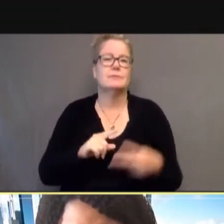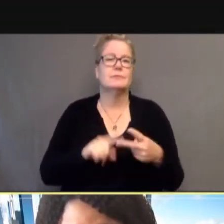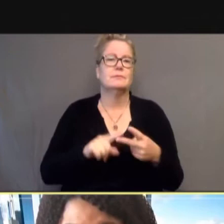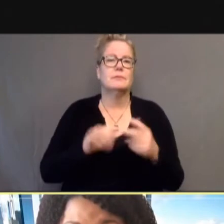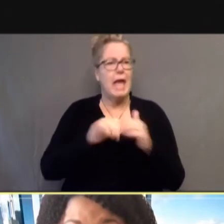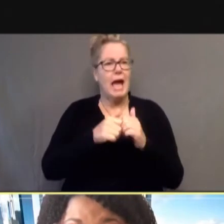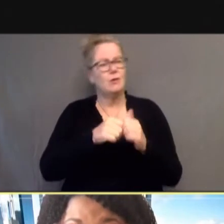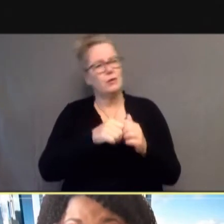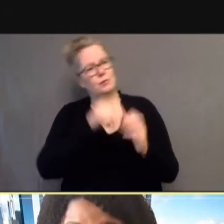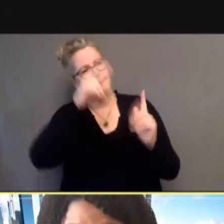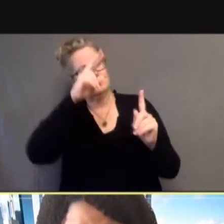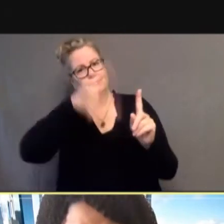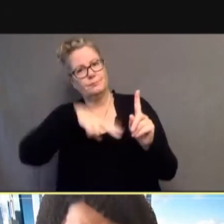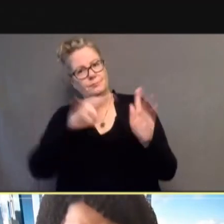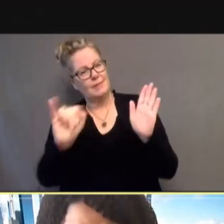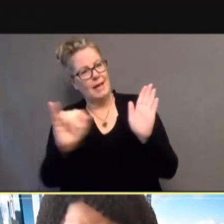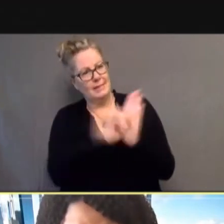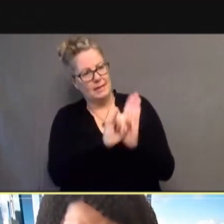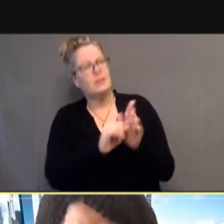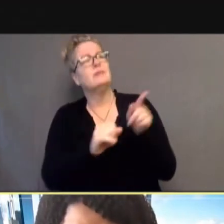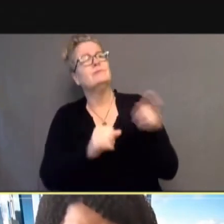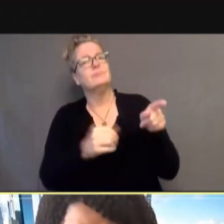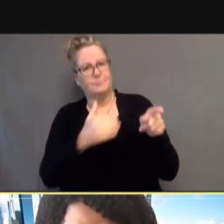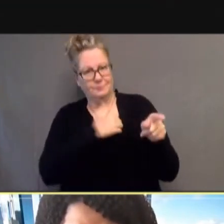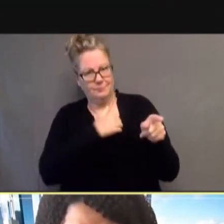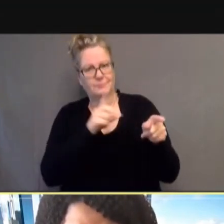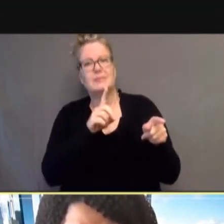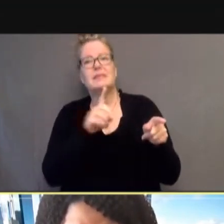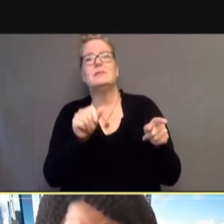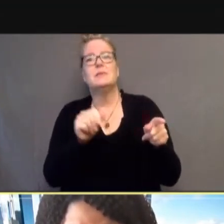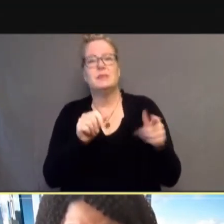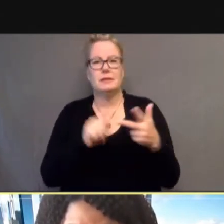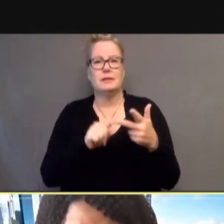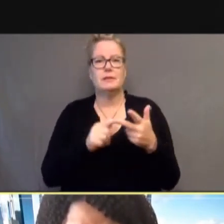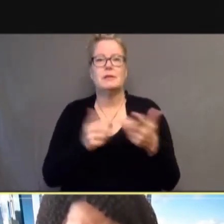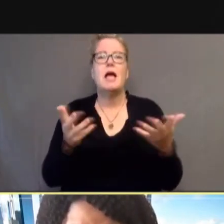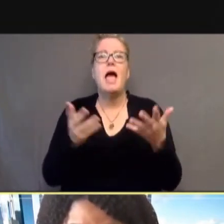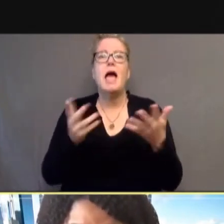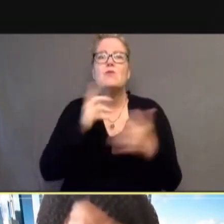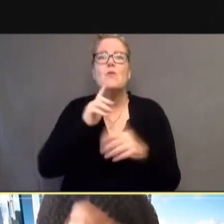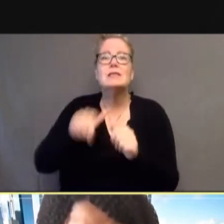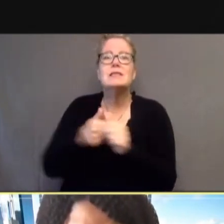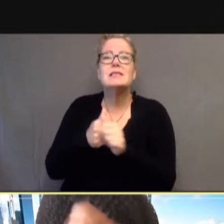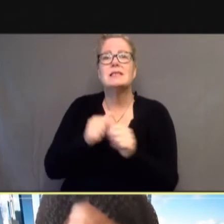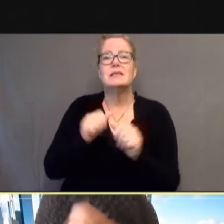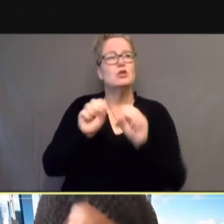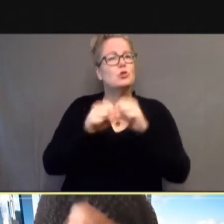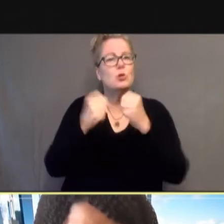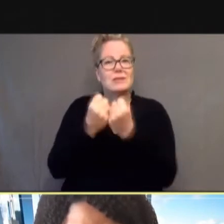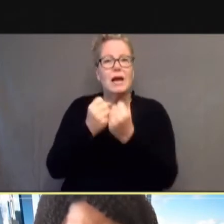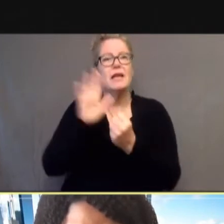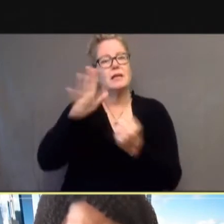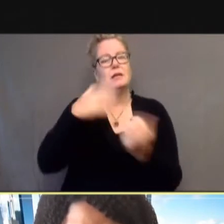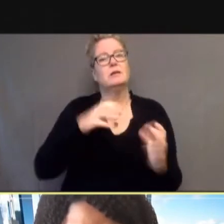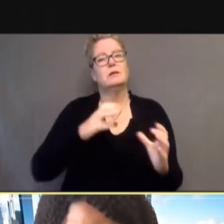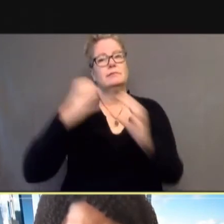and what are the responsibilities of society so that we can tackle these issues and increase